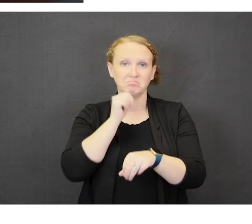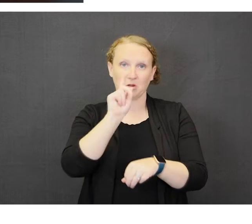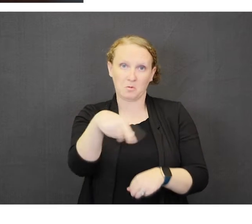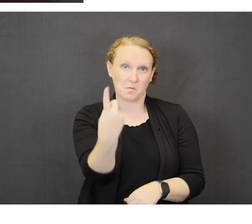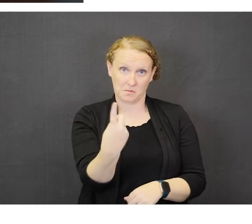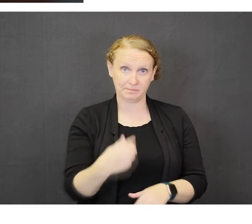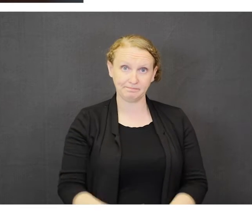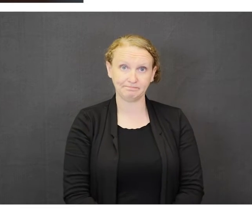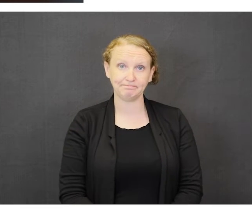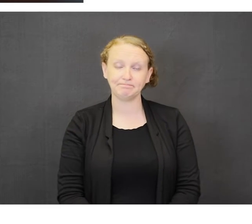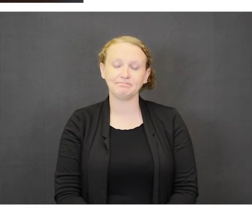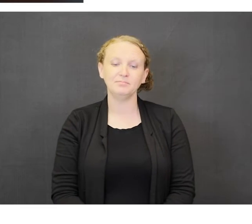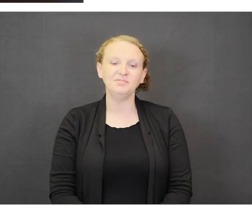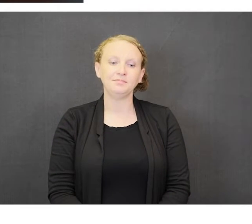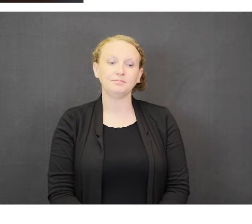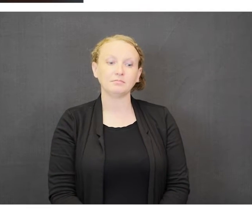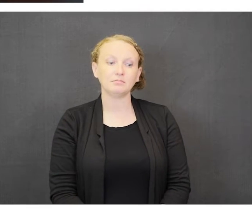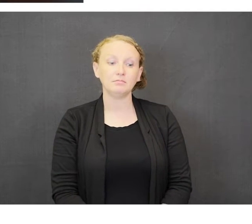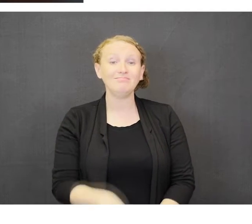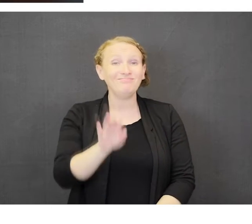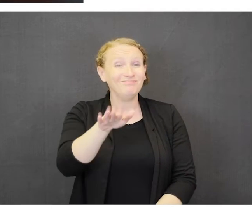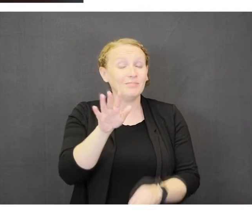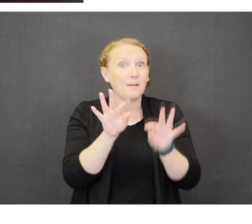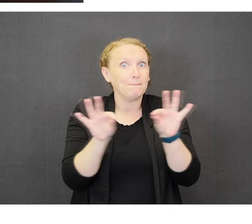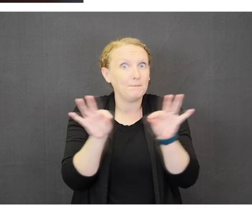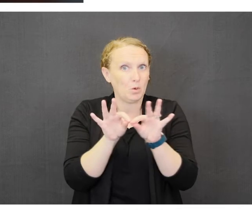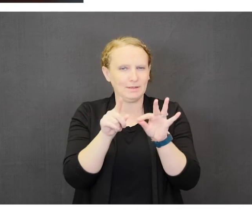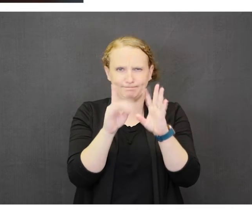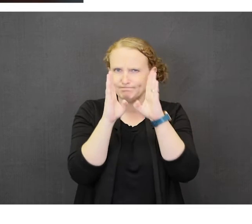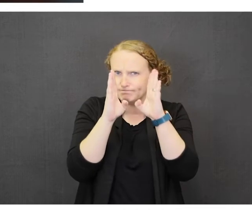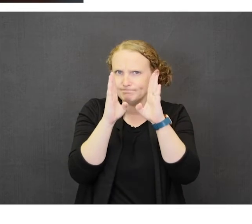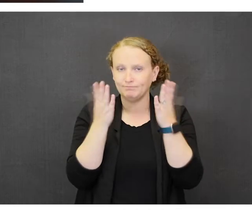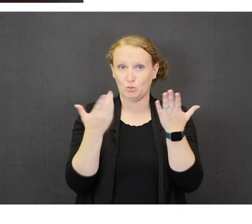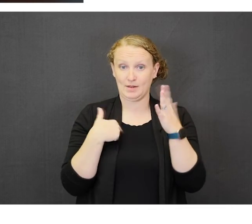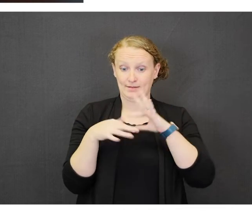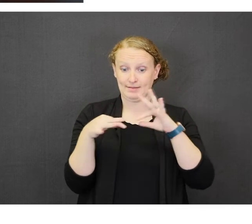It's important that you hear me say that whatever is